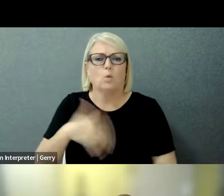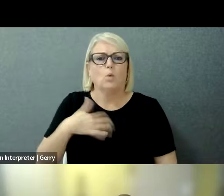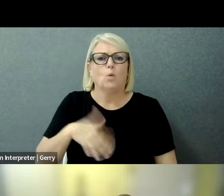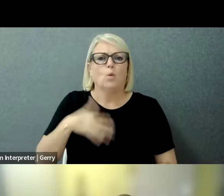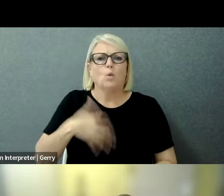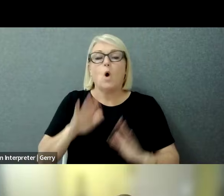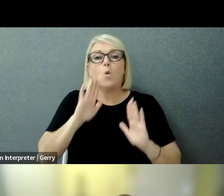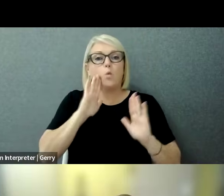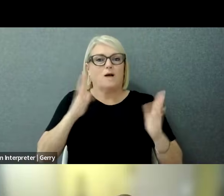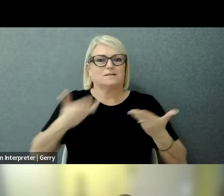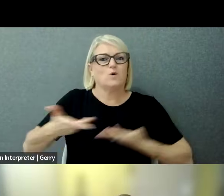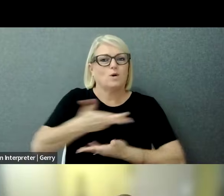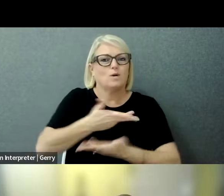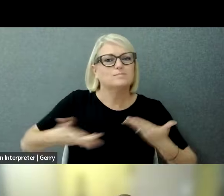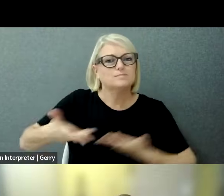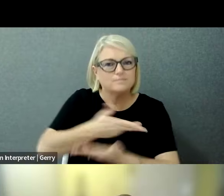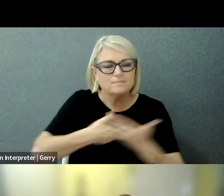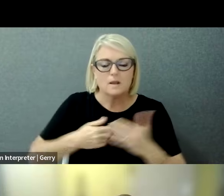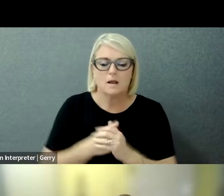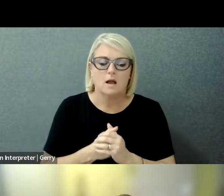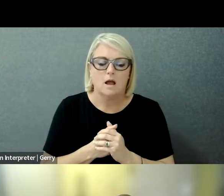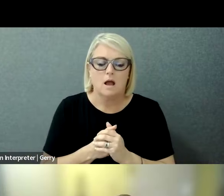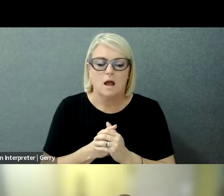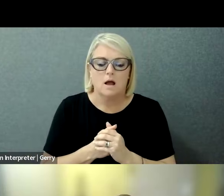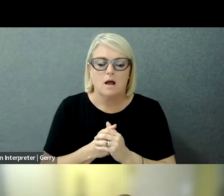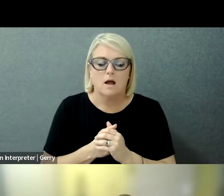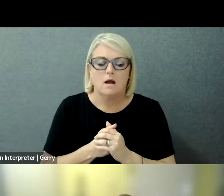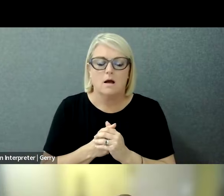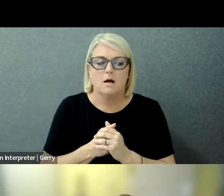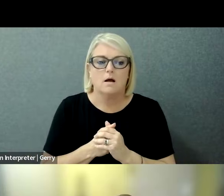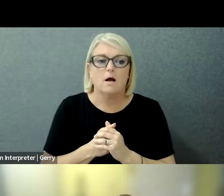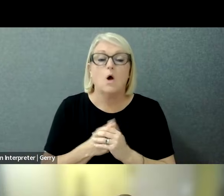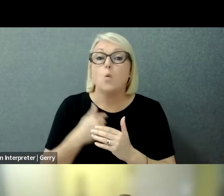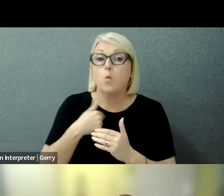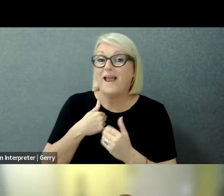importance of this conversation is highlighted by this. BSL Talks has received double the attendees